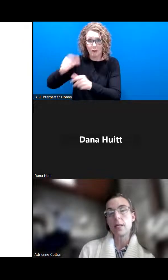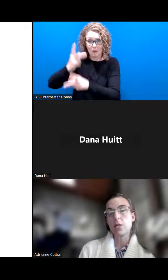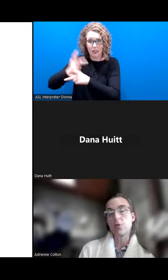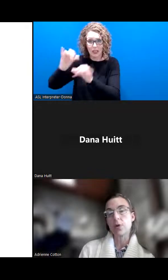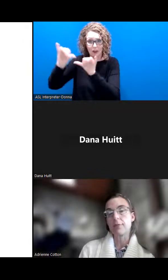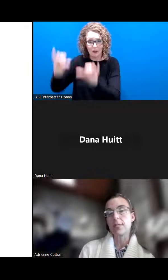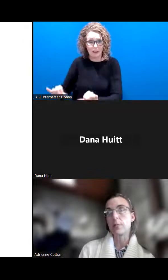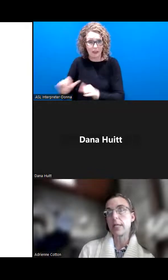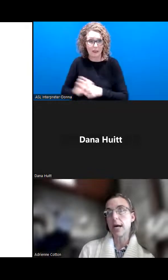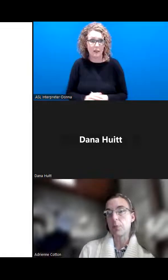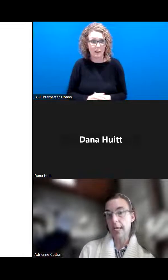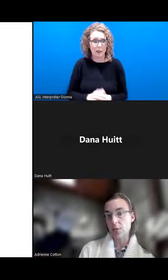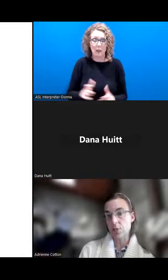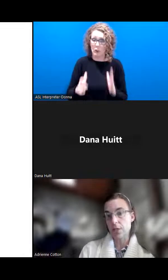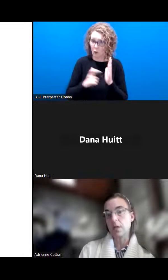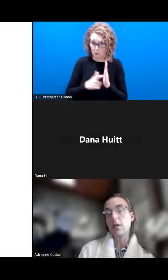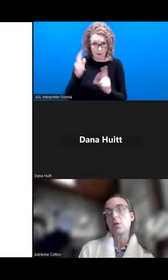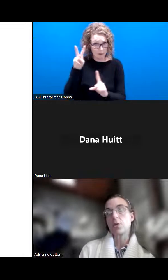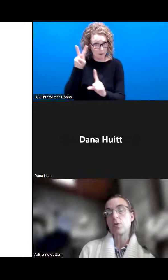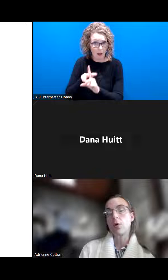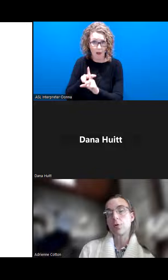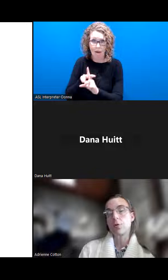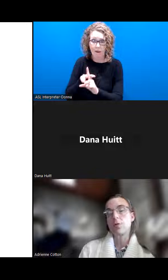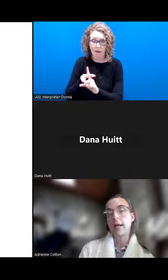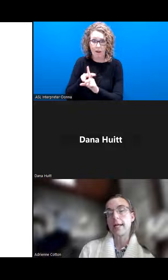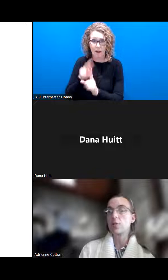Ginger IO is both a texting and a video call emotional